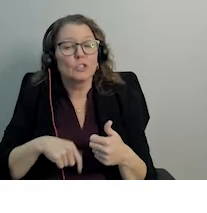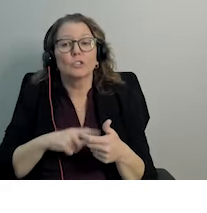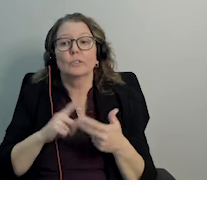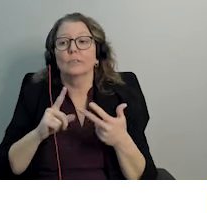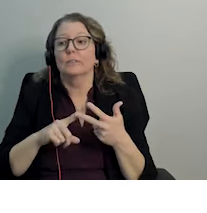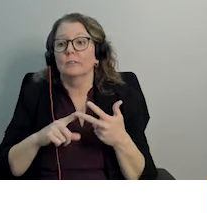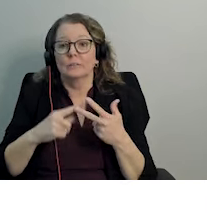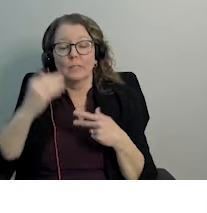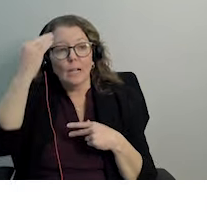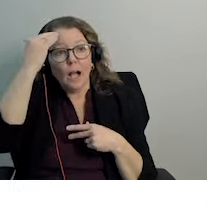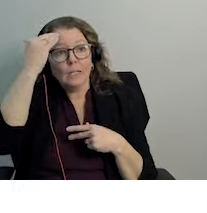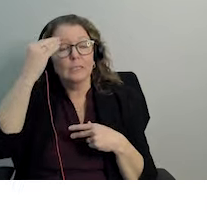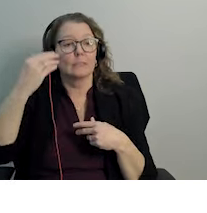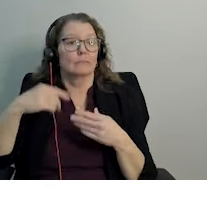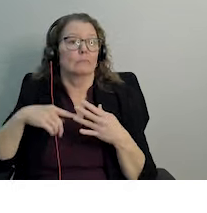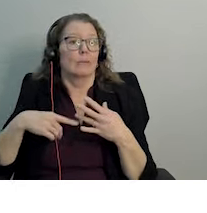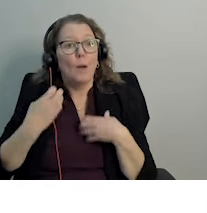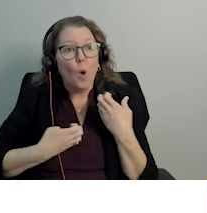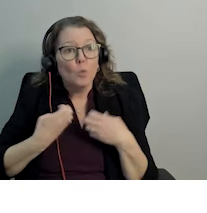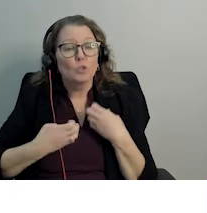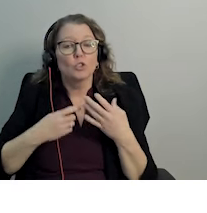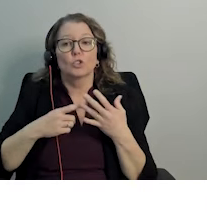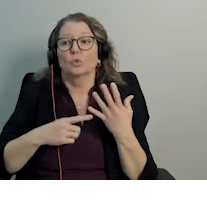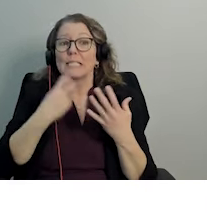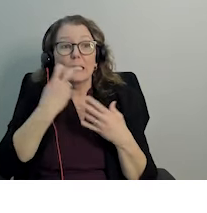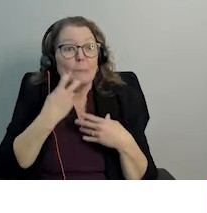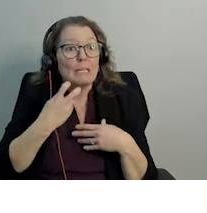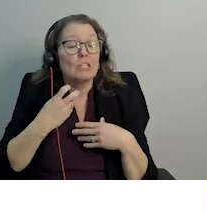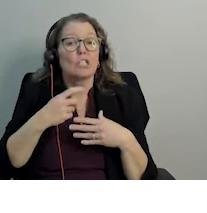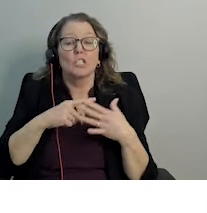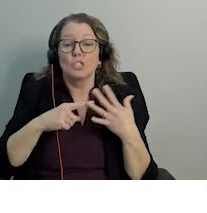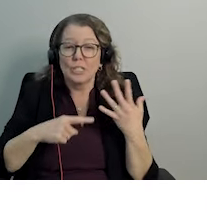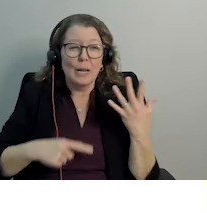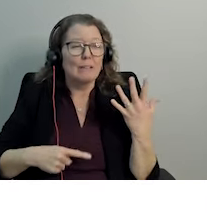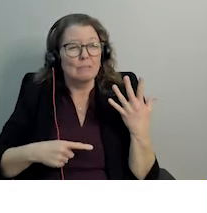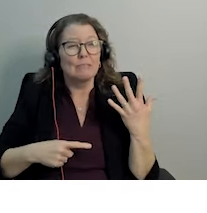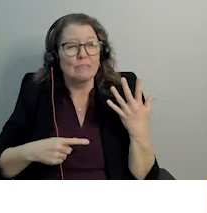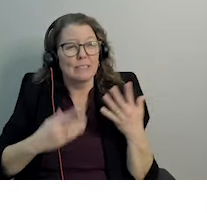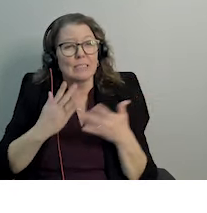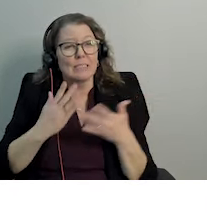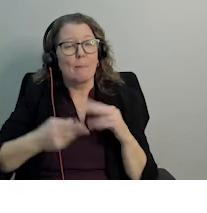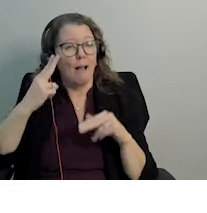cognitive and emotional disabilities, speech disabilities. These are just some high level categories.